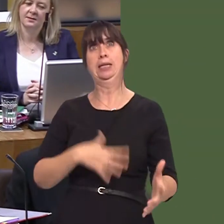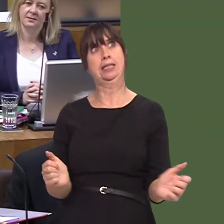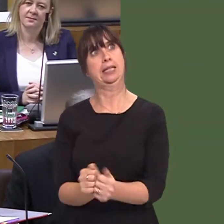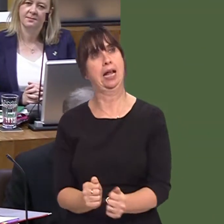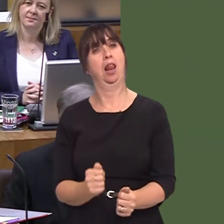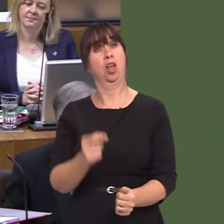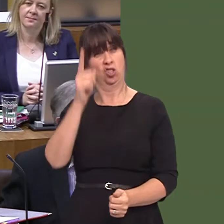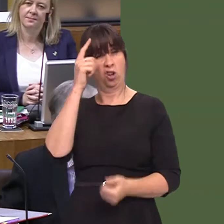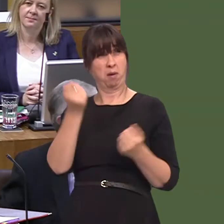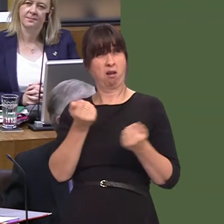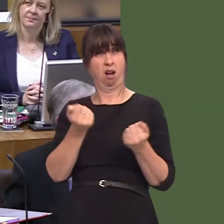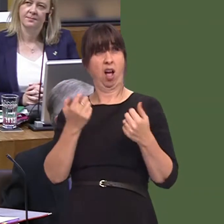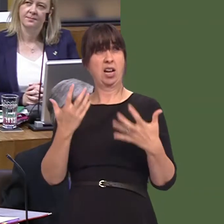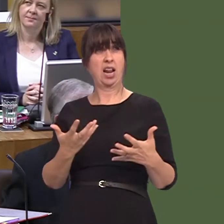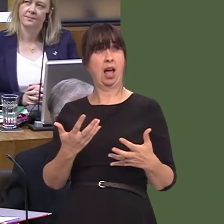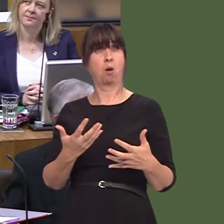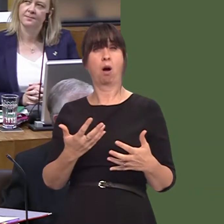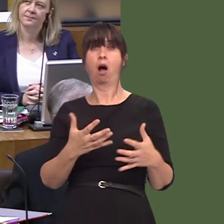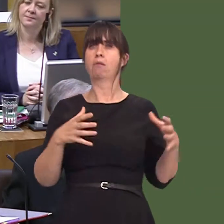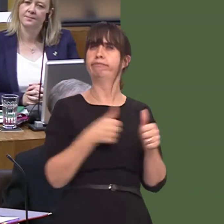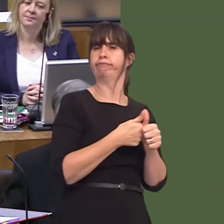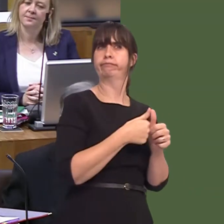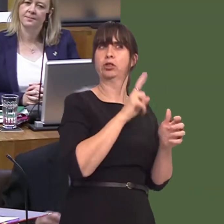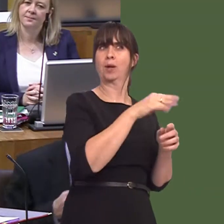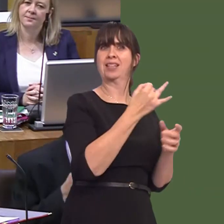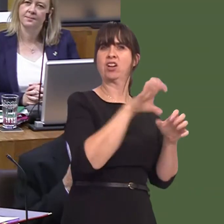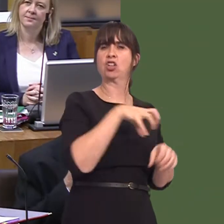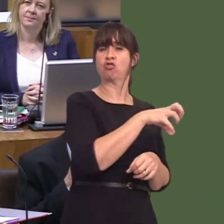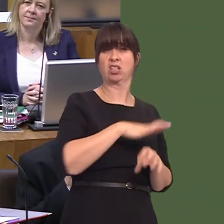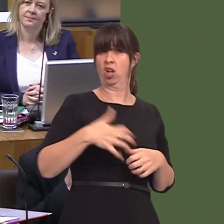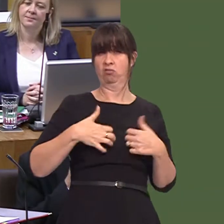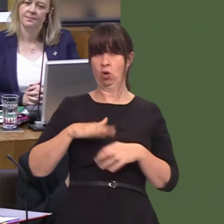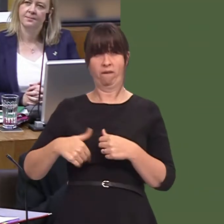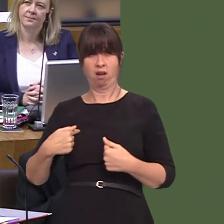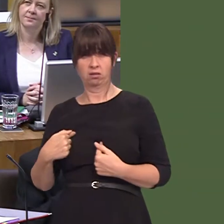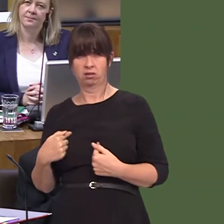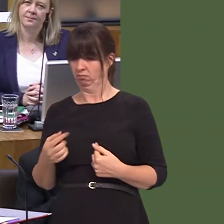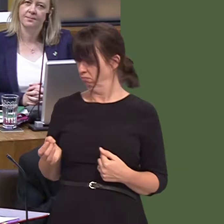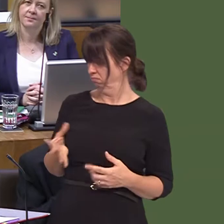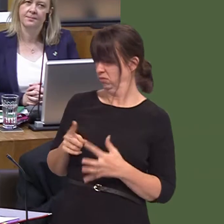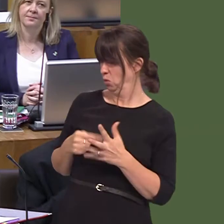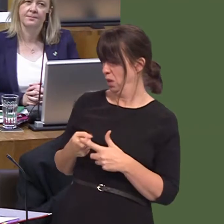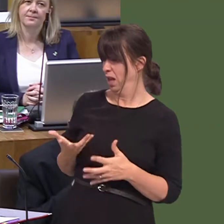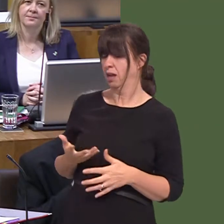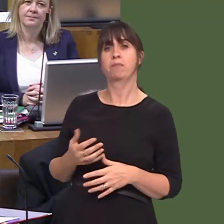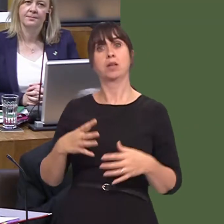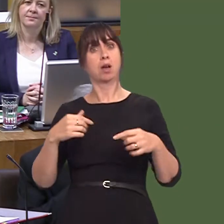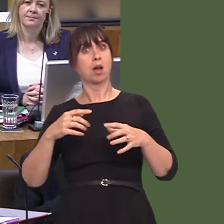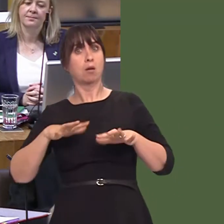The German car manufacturers are more interested in the EU-27 than they are in the UK. Carwyn Jones: He talks about preparing for the no-deal Brexit. What does that mean?